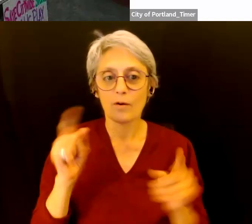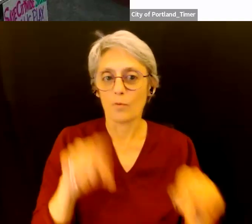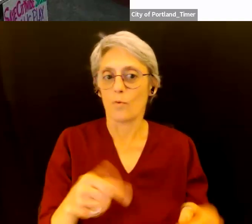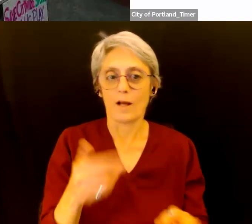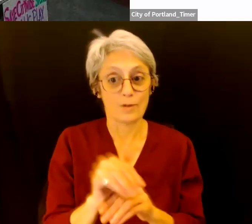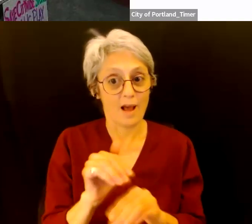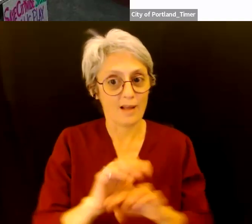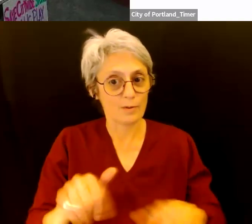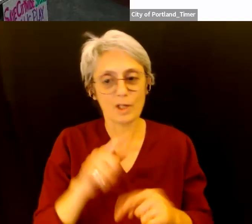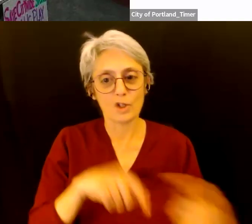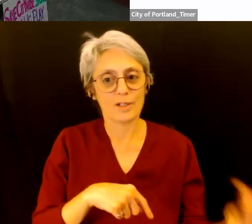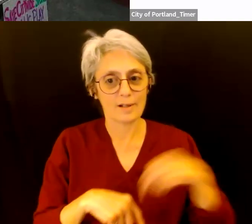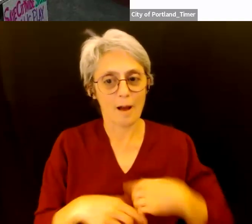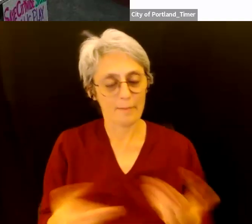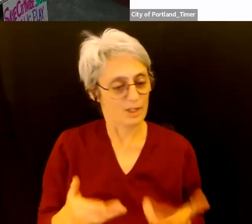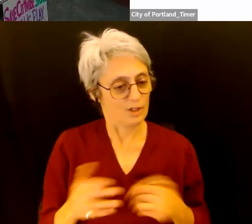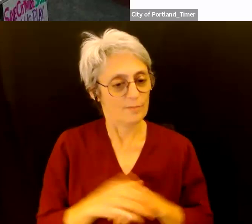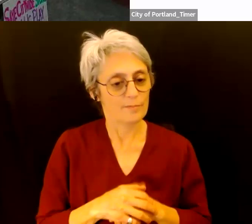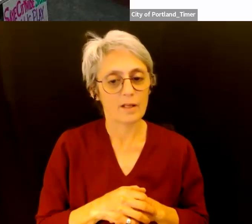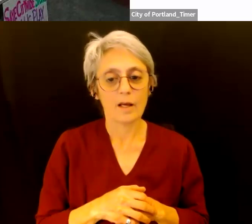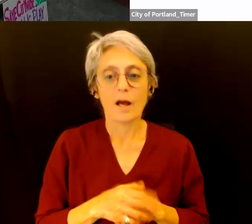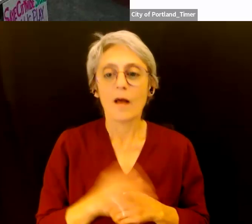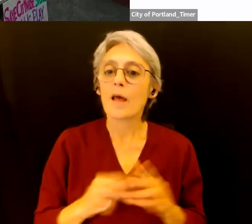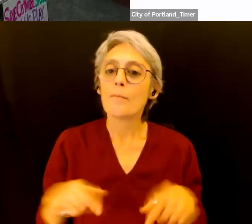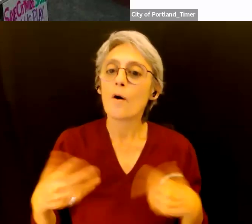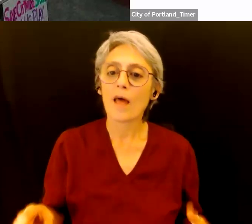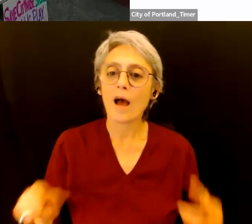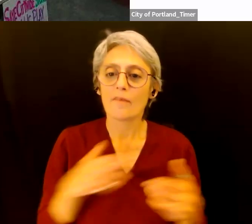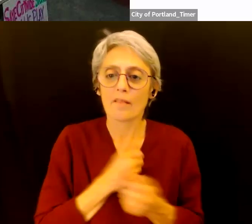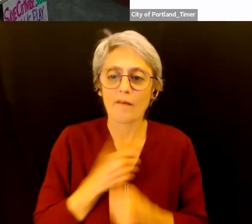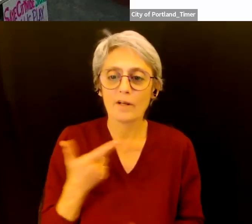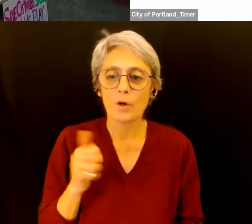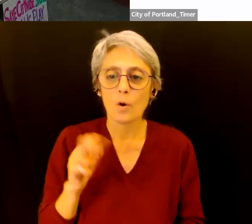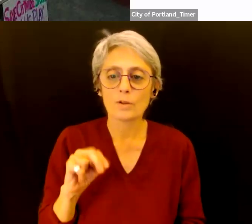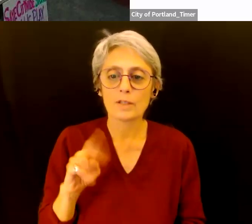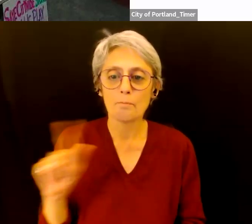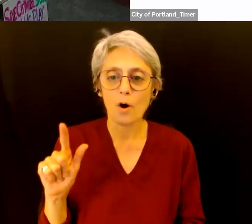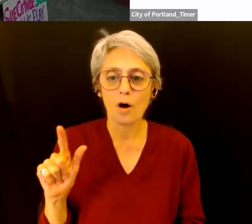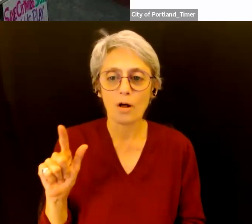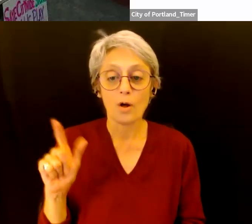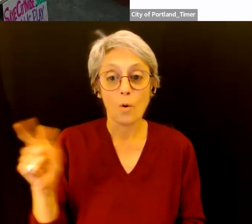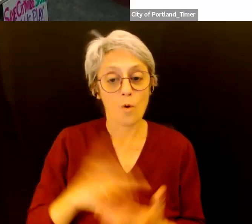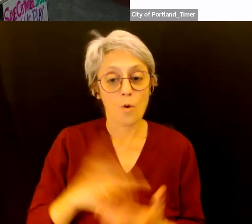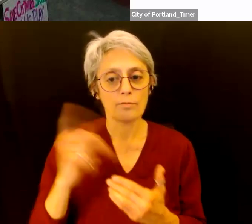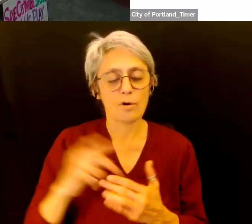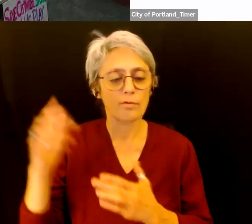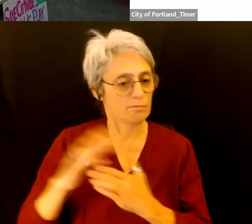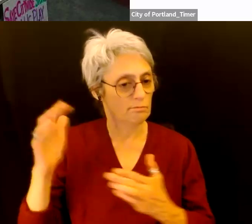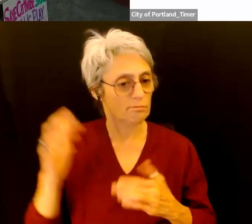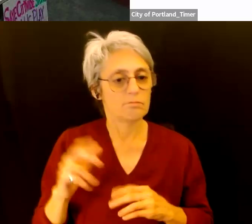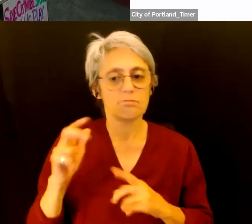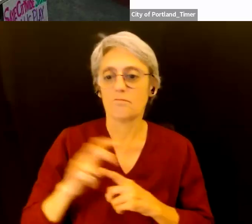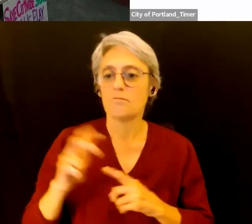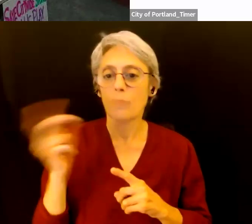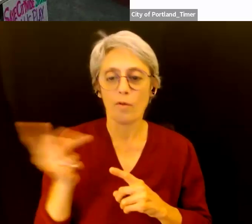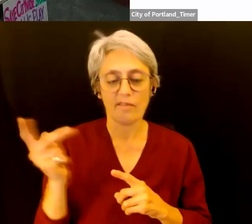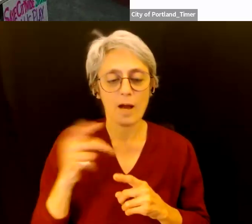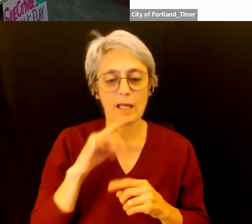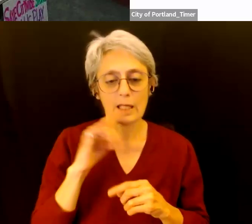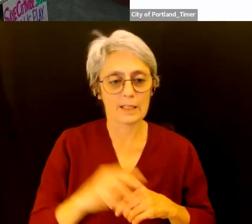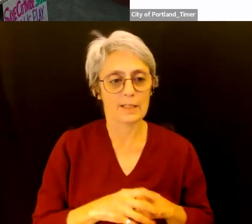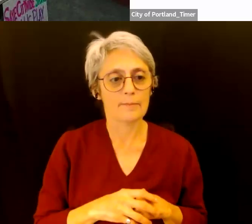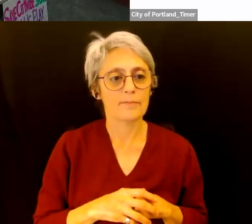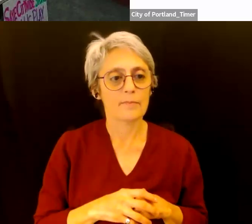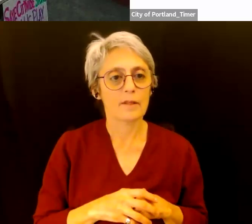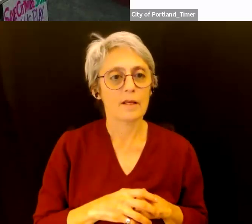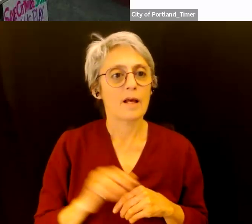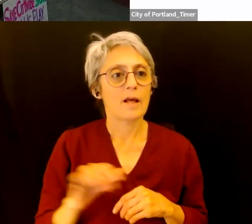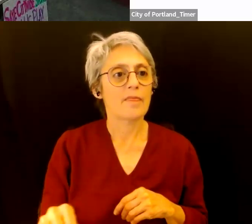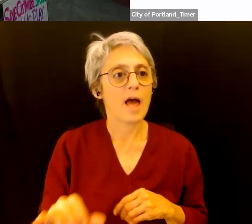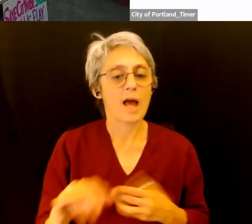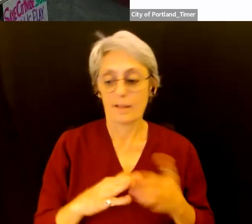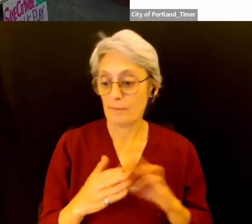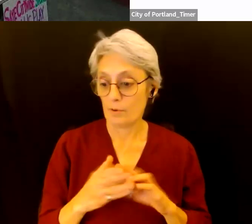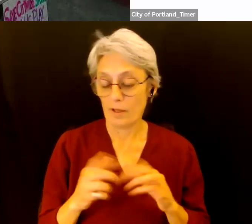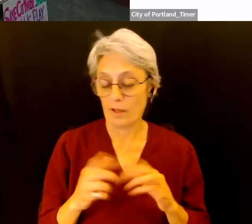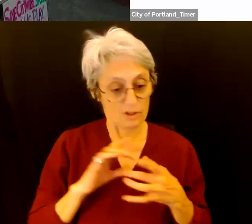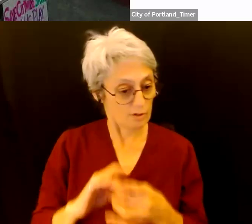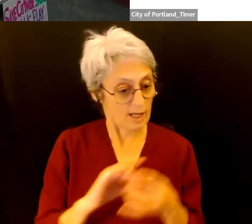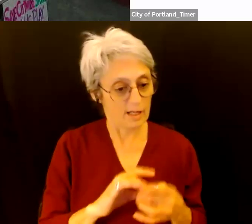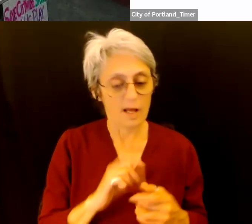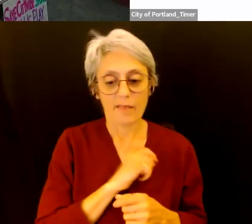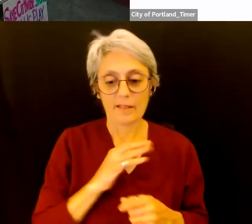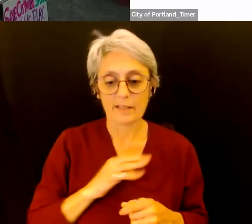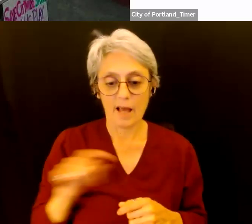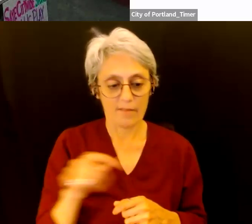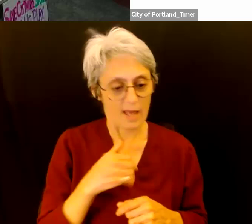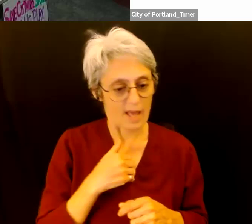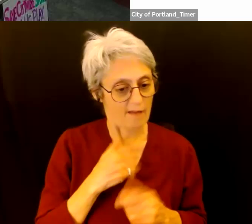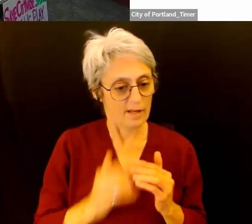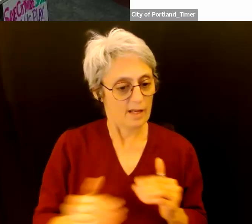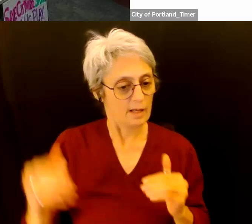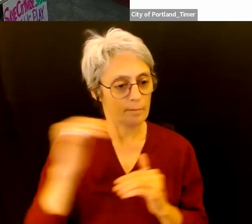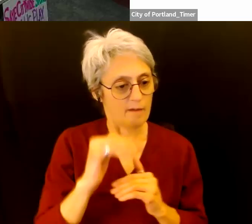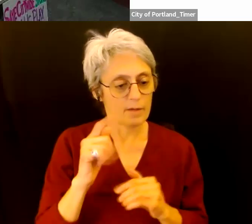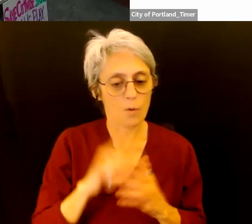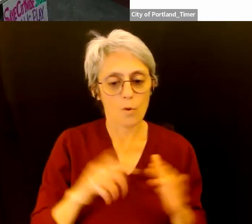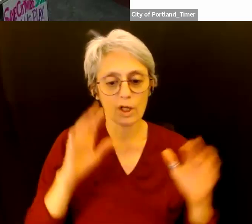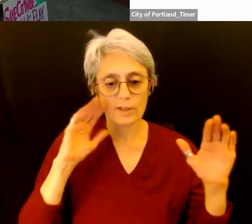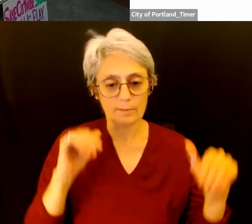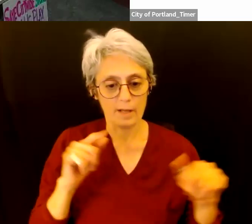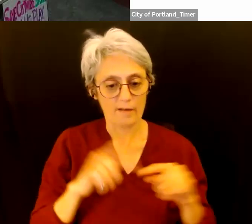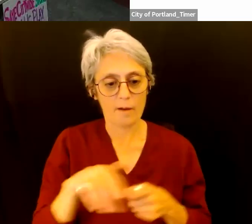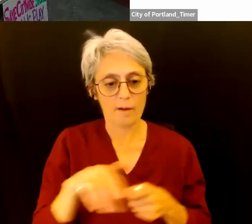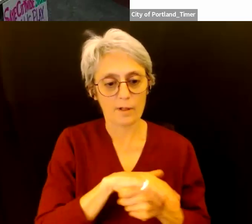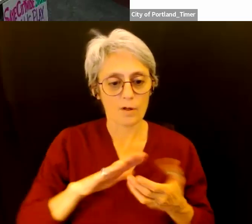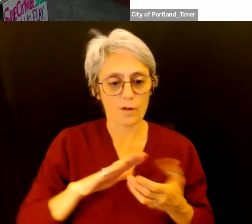But they have both loved Golden Ball. That has been one program that has stood above and beyond for both of my kids and that the community that it's created and the staff that they have is just above and beyond what you'd expect from local community programming.